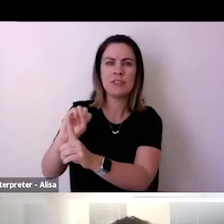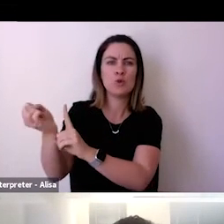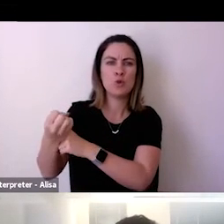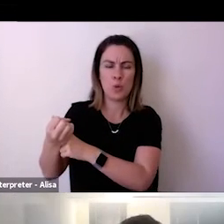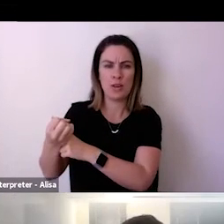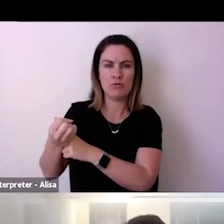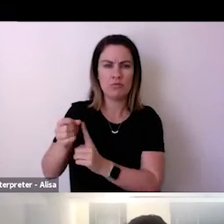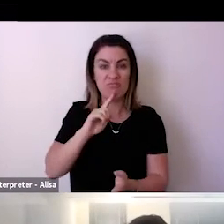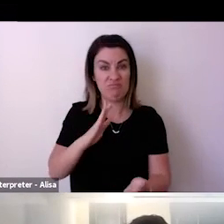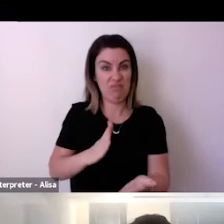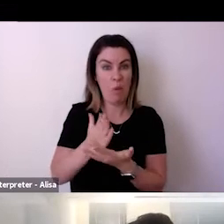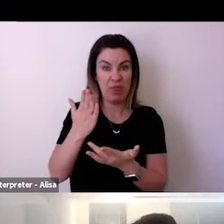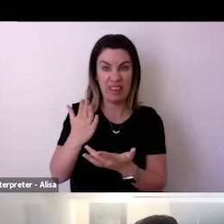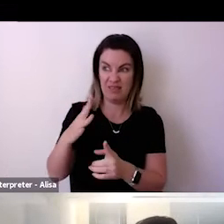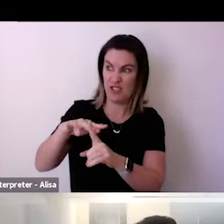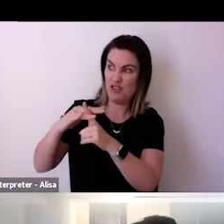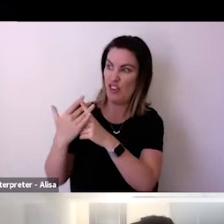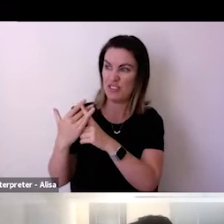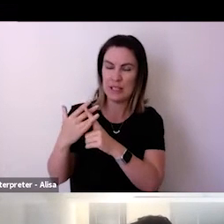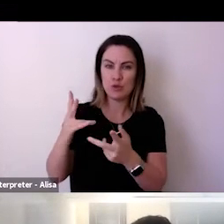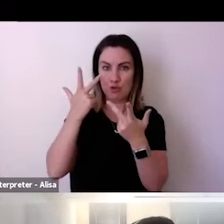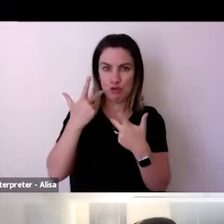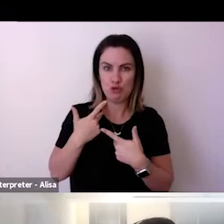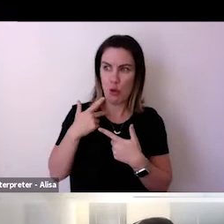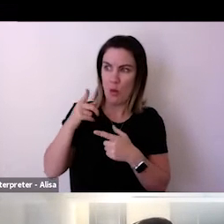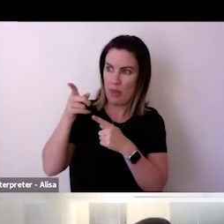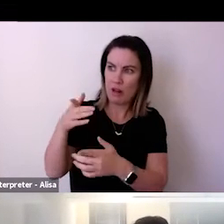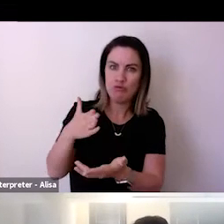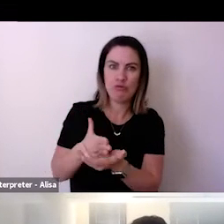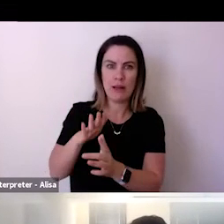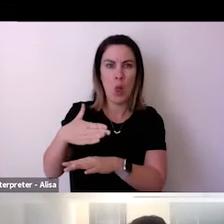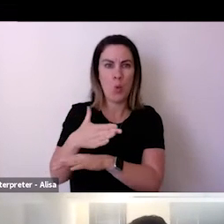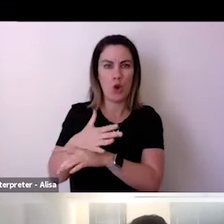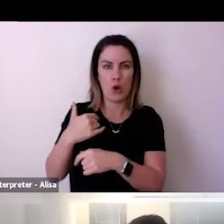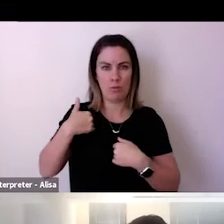Authentic context more like those that modeled the work environment they are stepping into. Many of our graduates were working